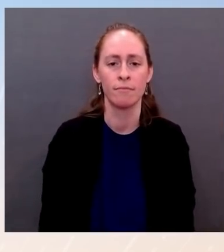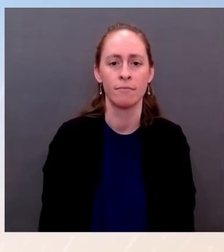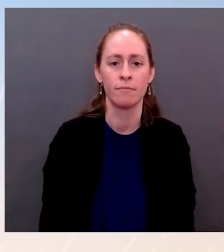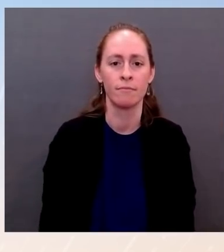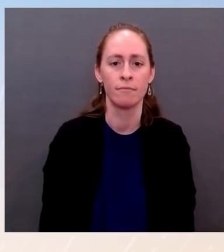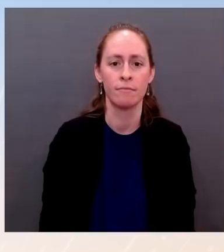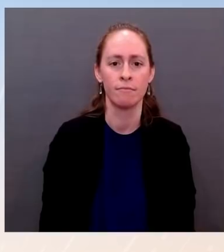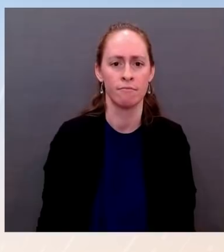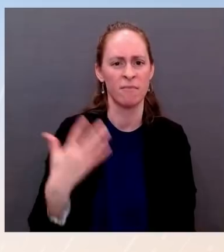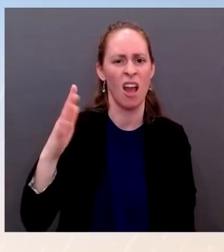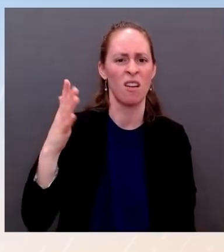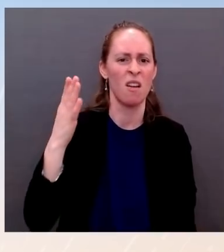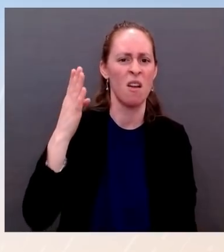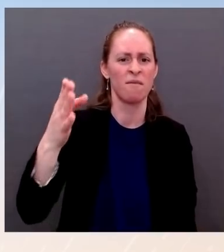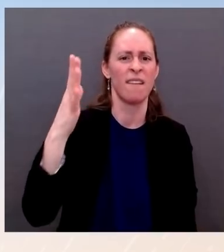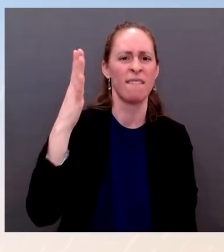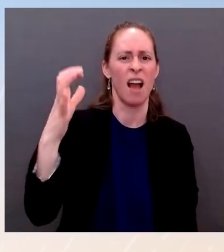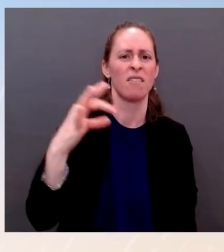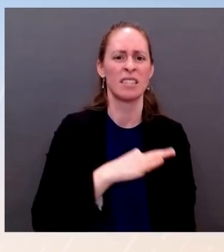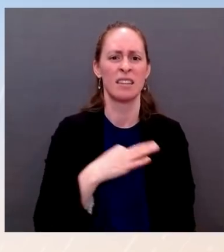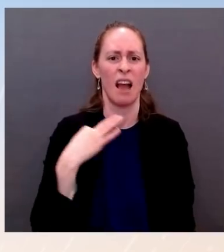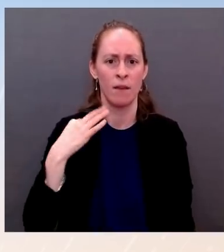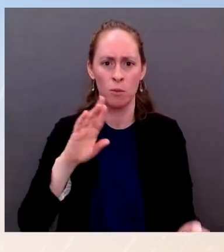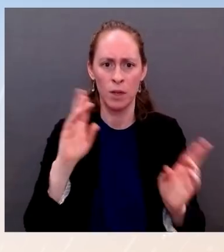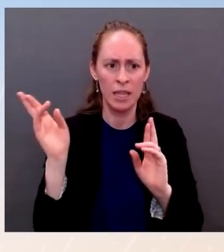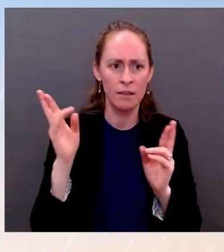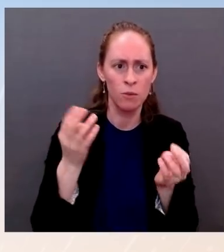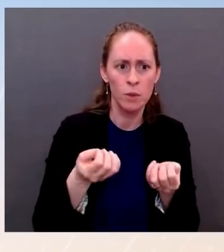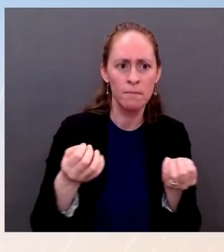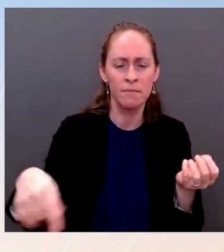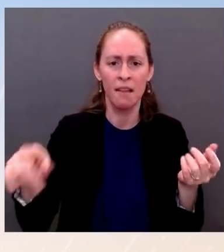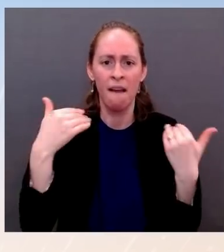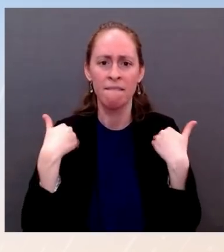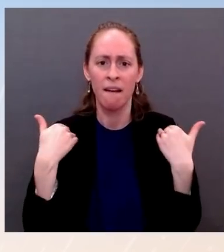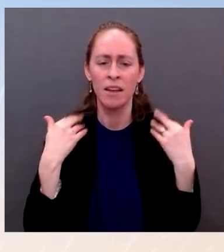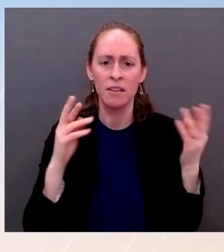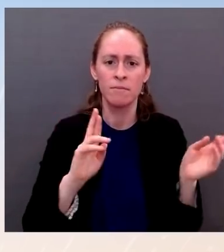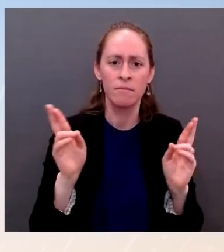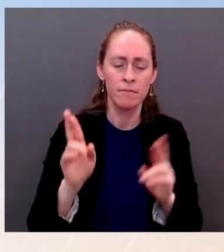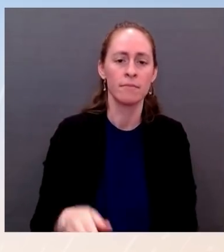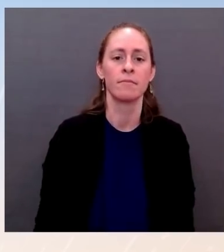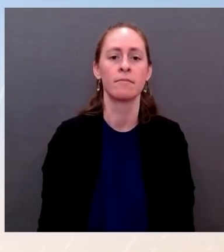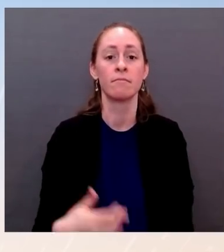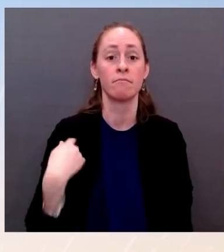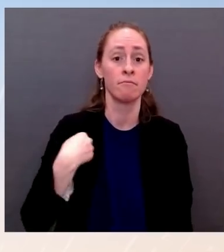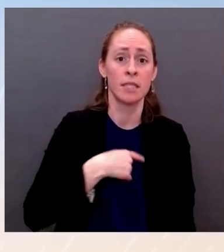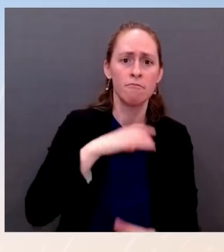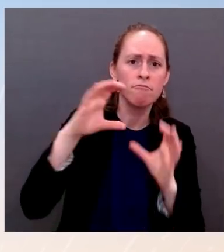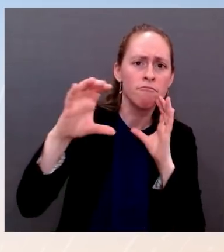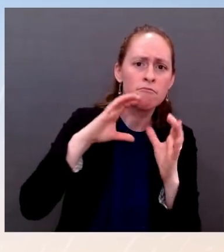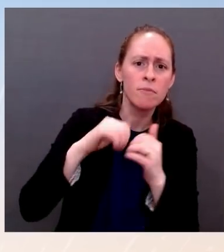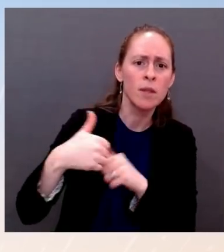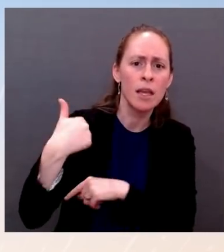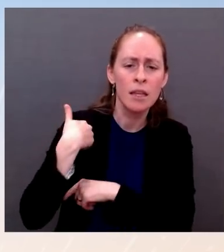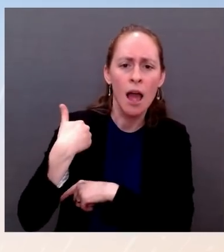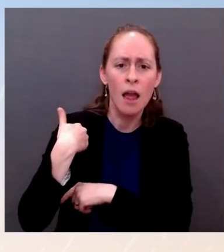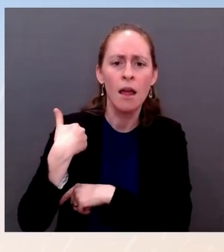So, we are in both close touch with our Canadian counterparts, also with local officials through our Department of Homeland Security.